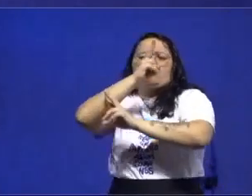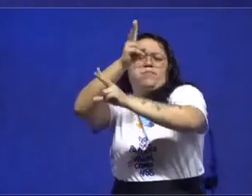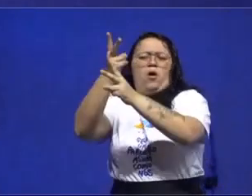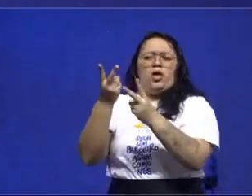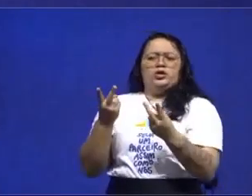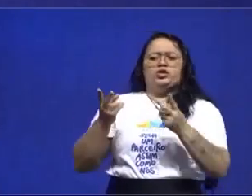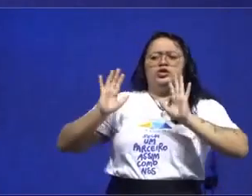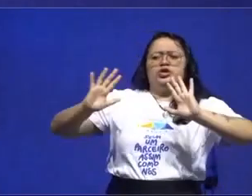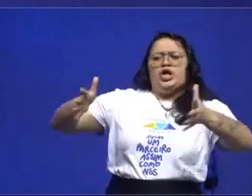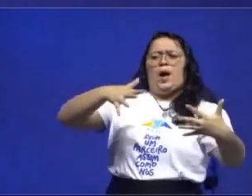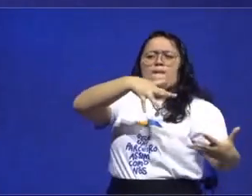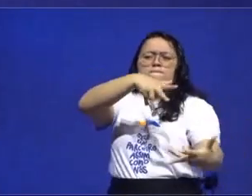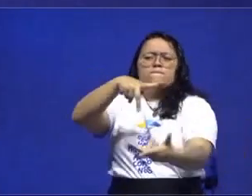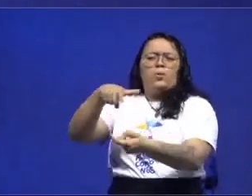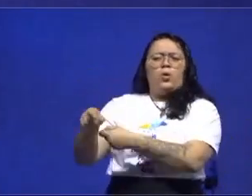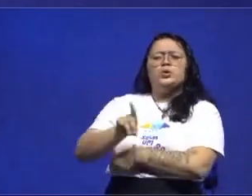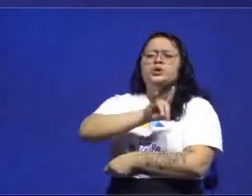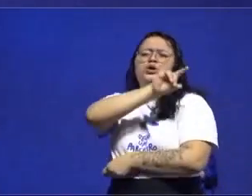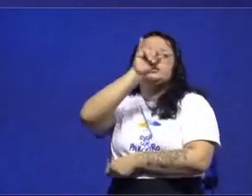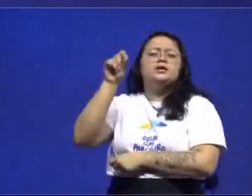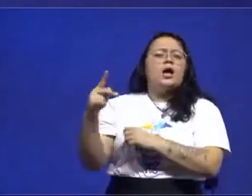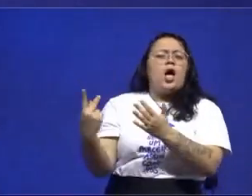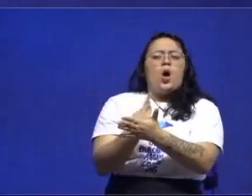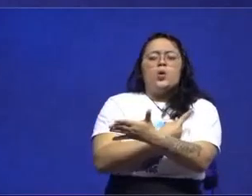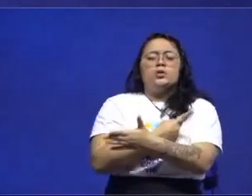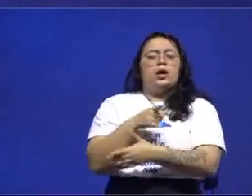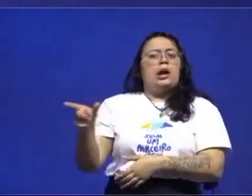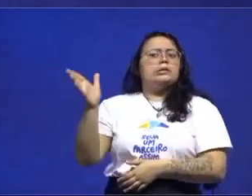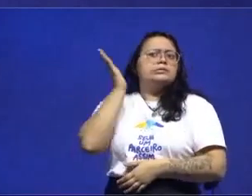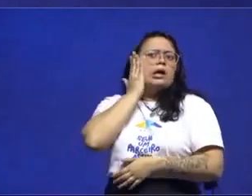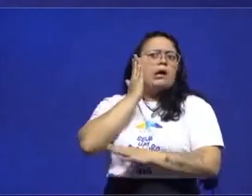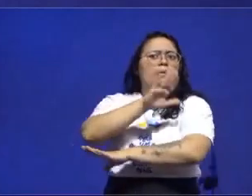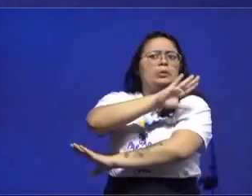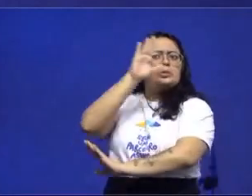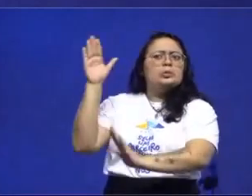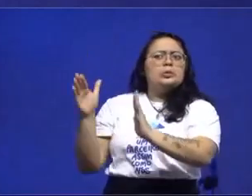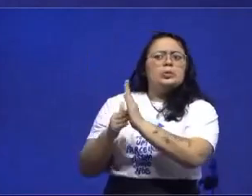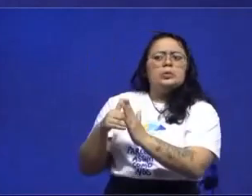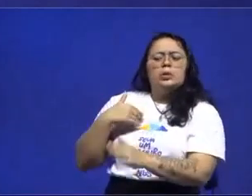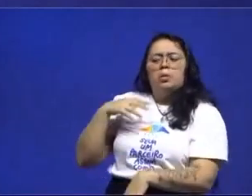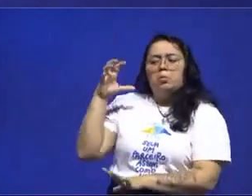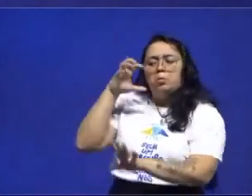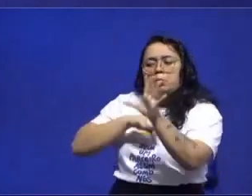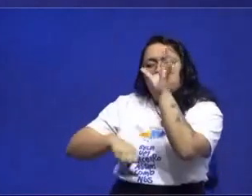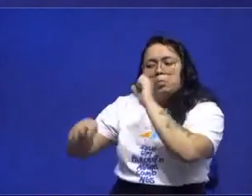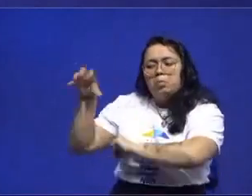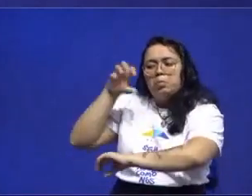planet the date that that happened there I stayed there trying to learn a little from him